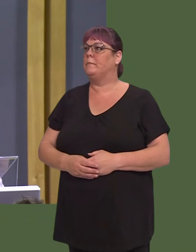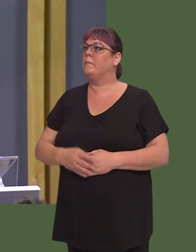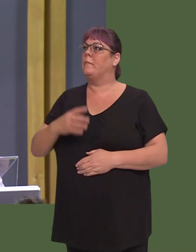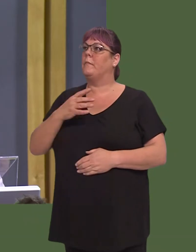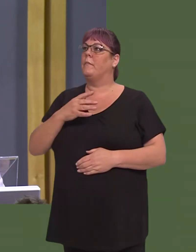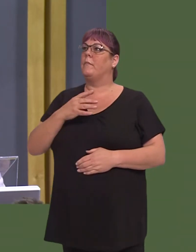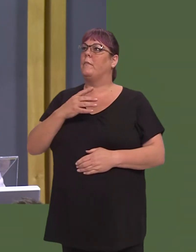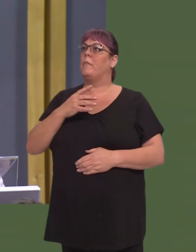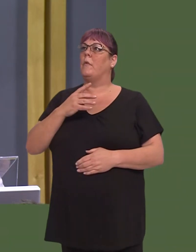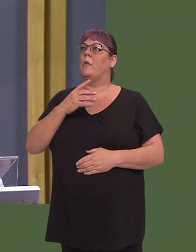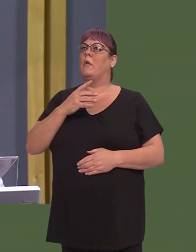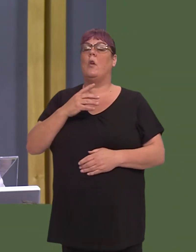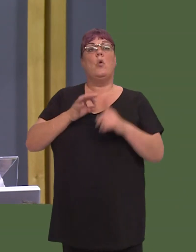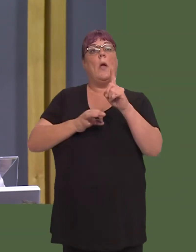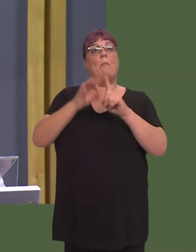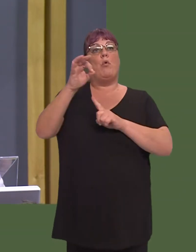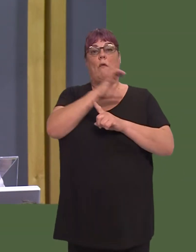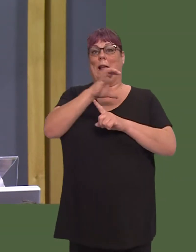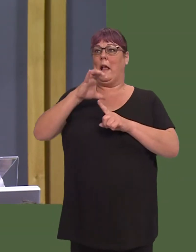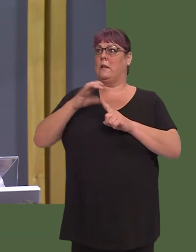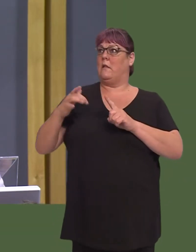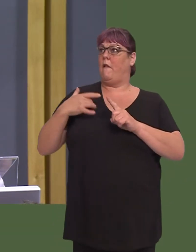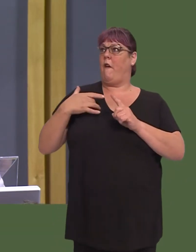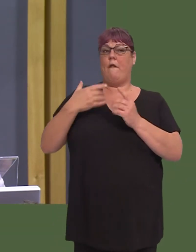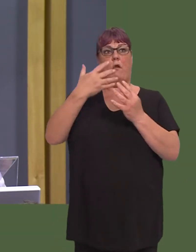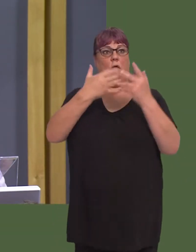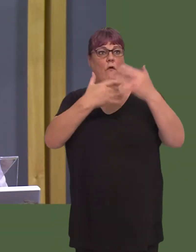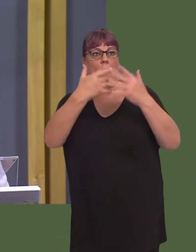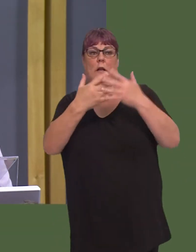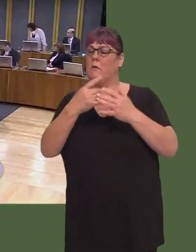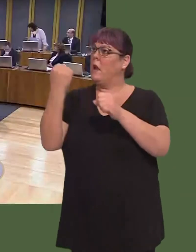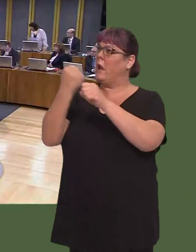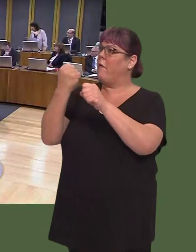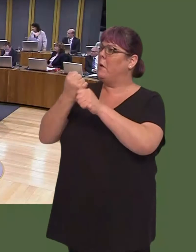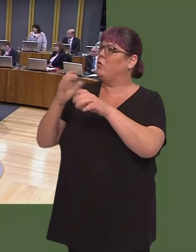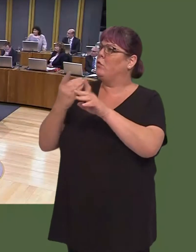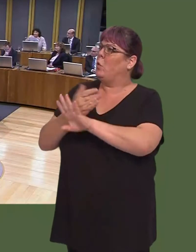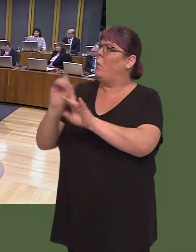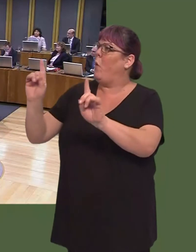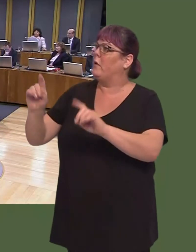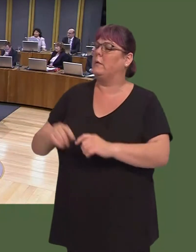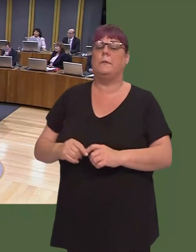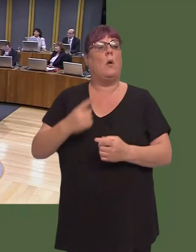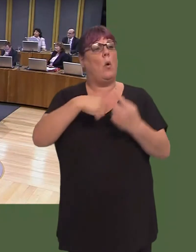that an individual that I'm aware of has taken out a loan with a bank, has defaulted on that